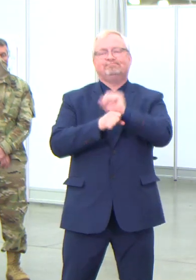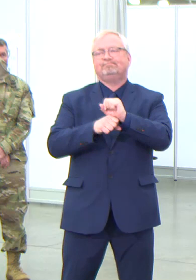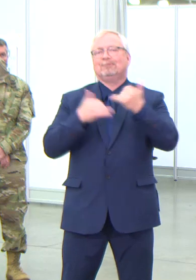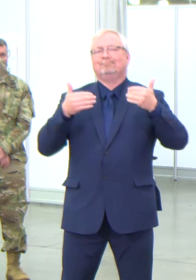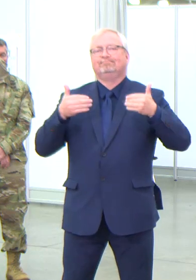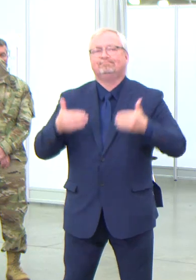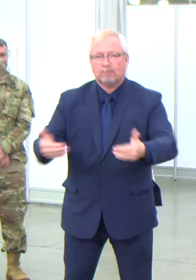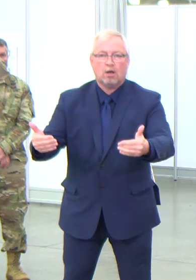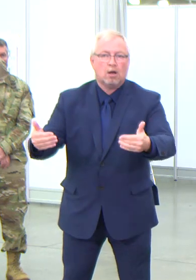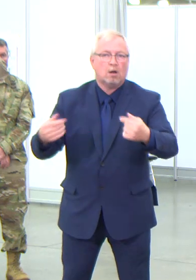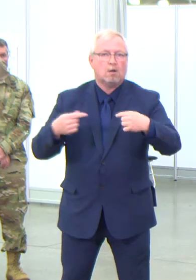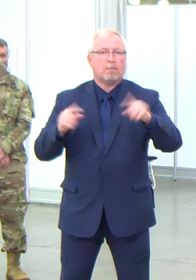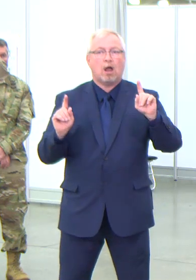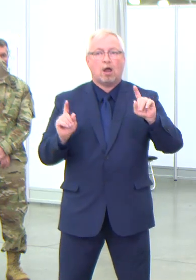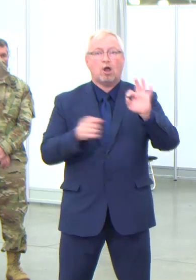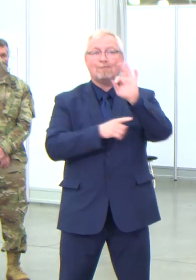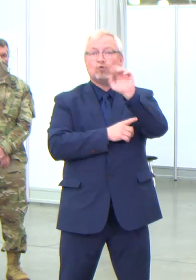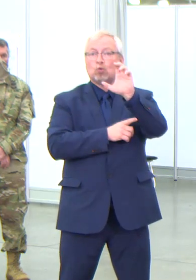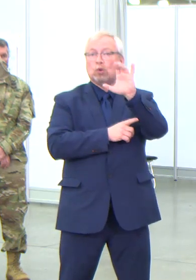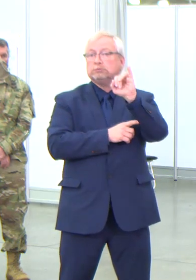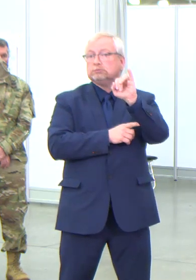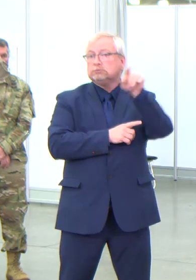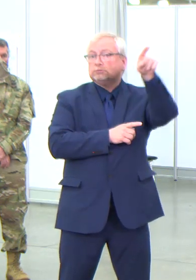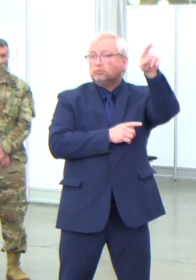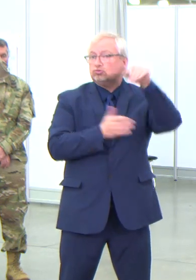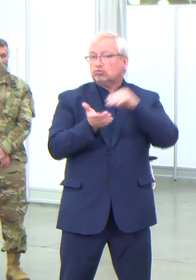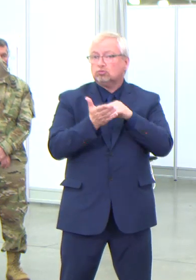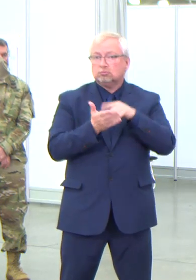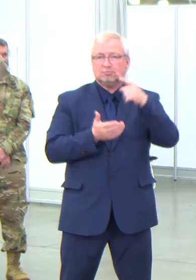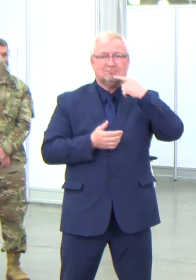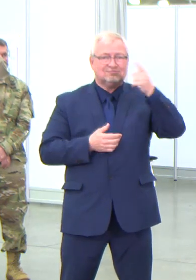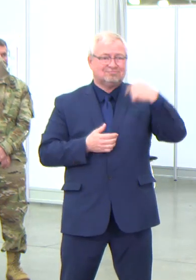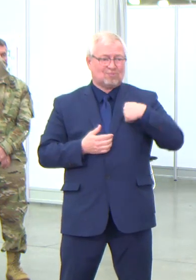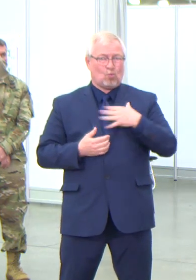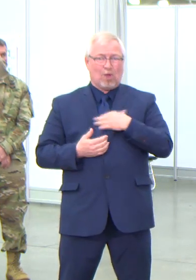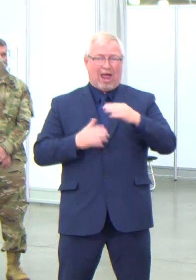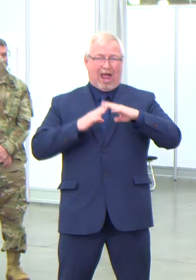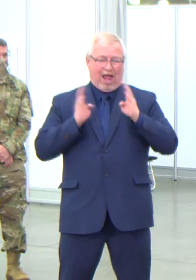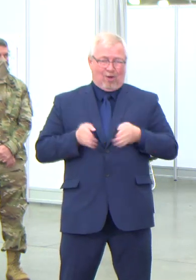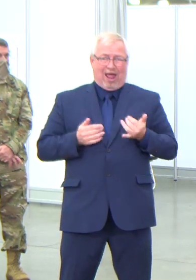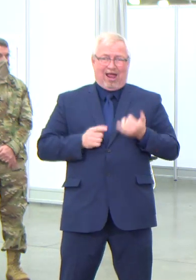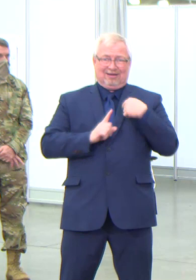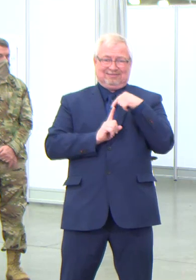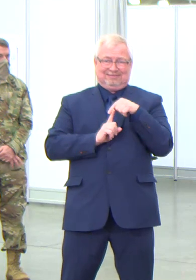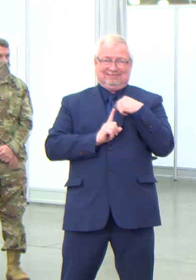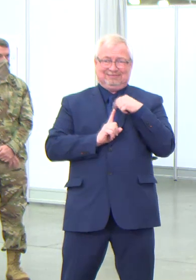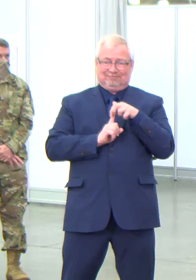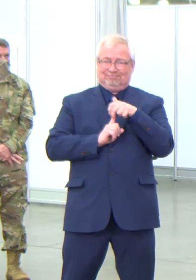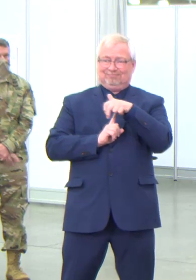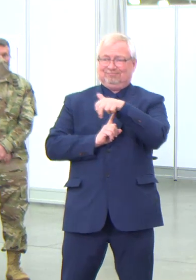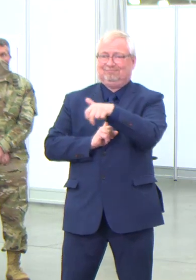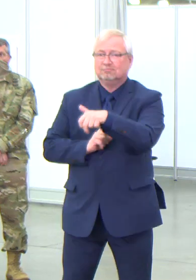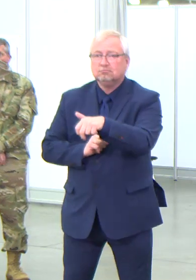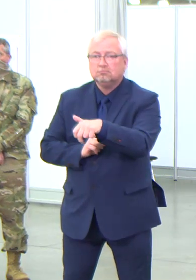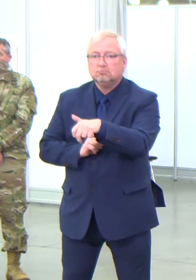Dr. Fauci, I had a conversation with him and he said, I'm in the parking lot at the White House, about to walk in to my